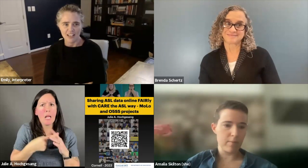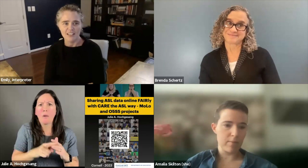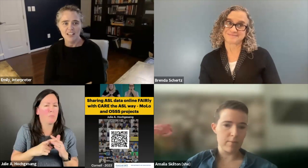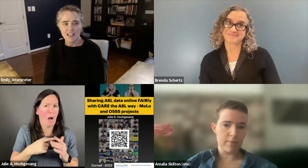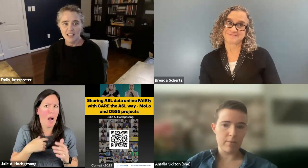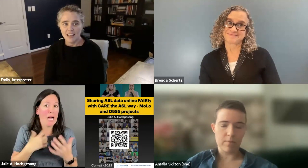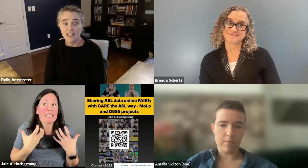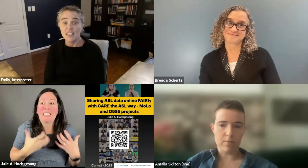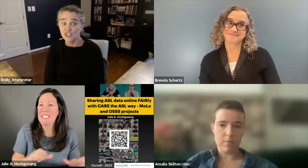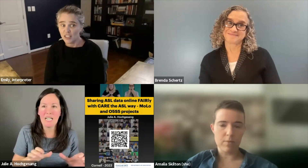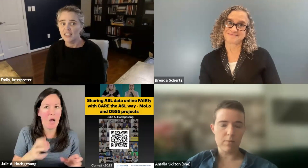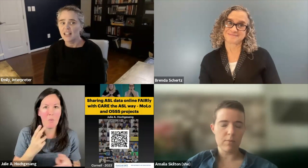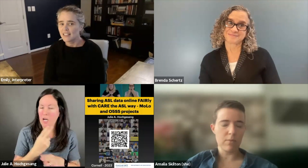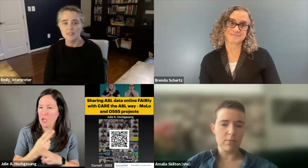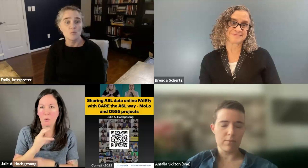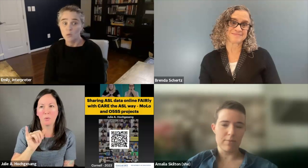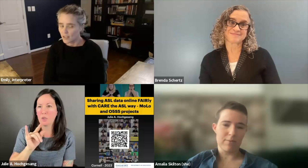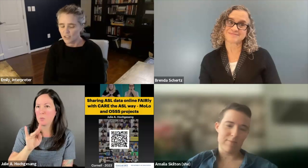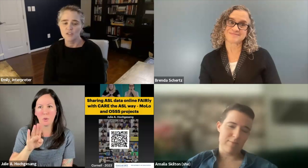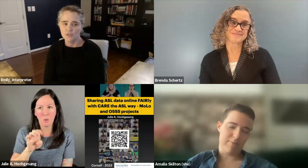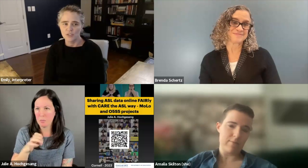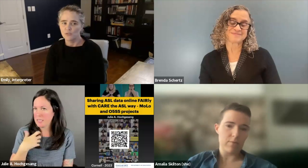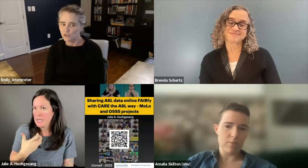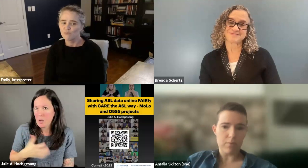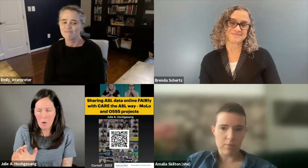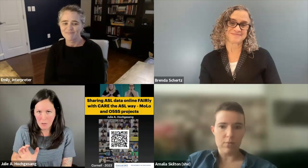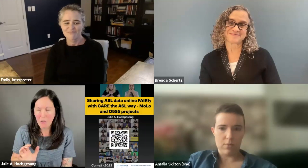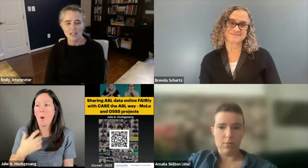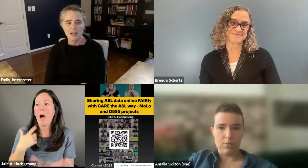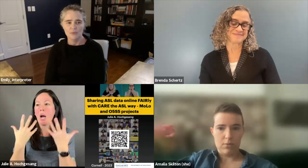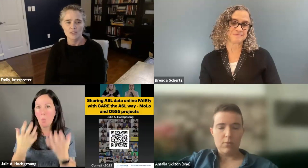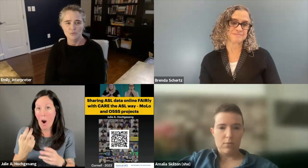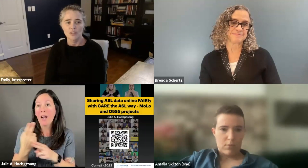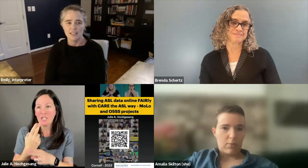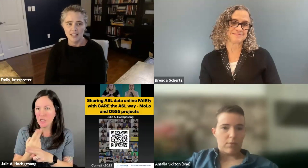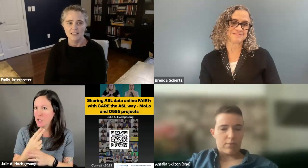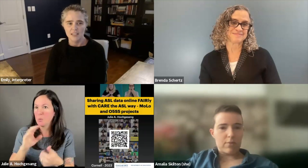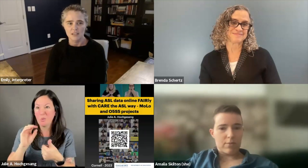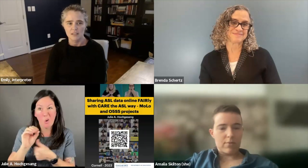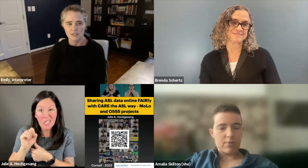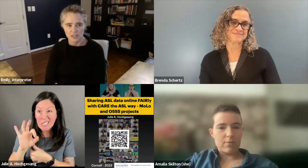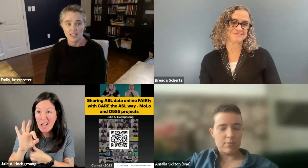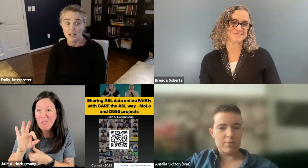that initially I didn't want to use YouTube I was really against using it I